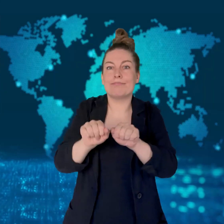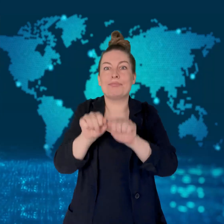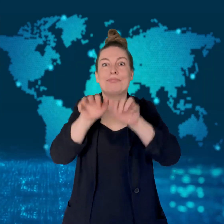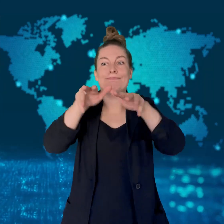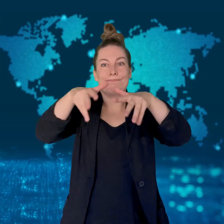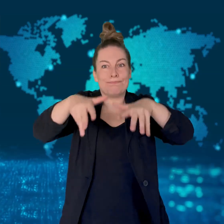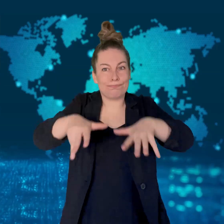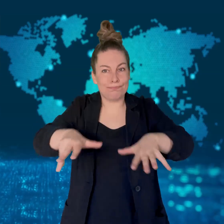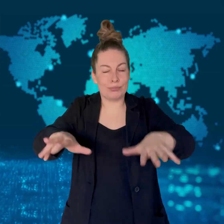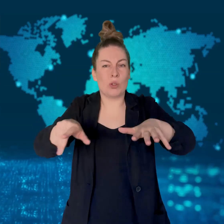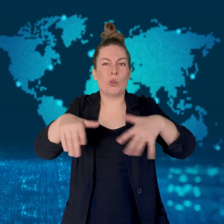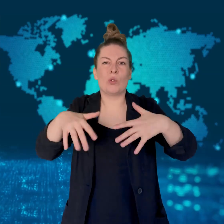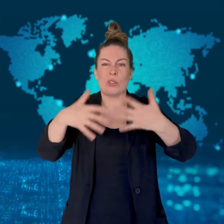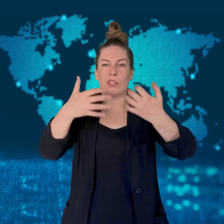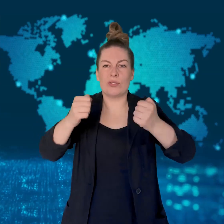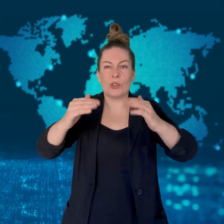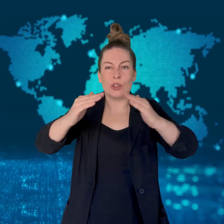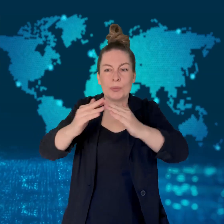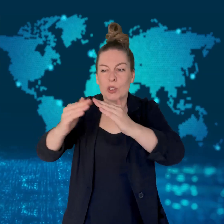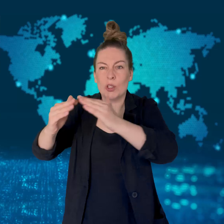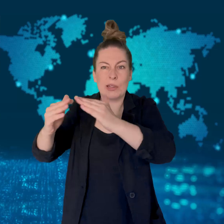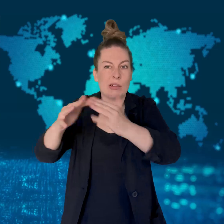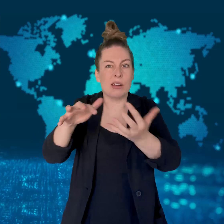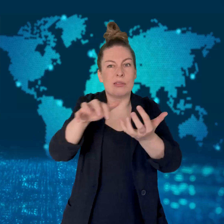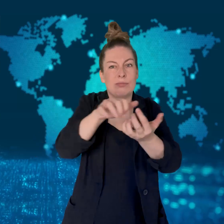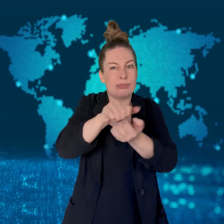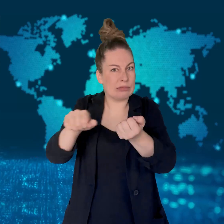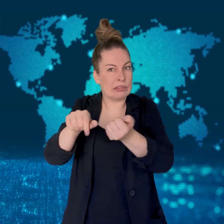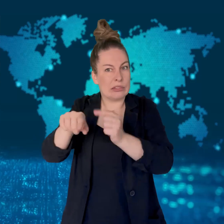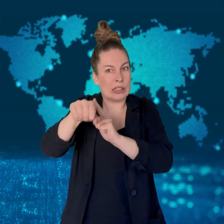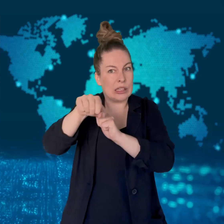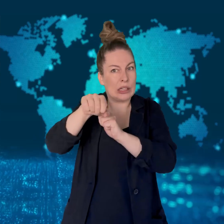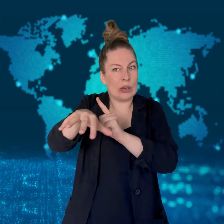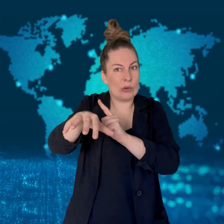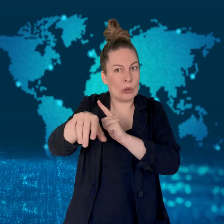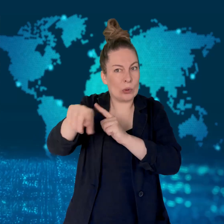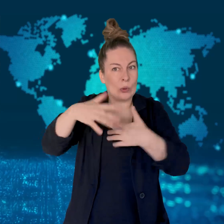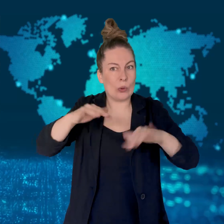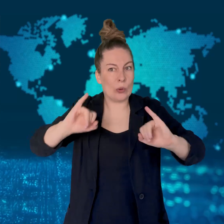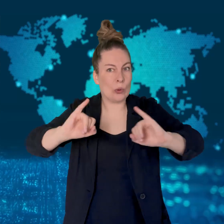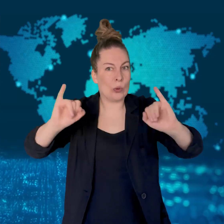increased seismic activity and deep sea earthquakes.